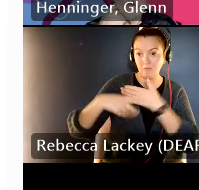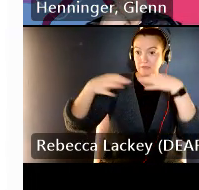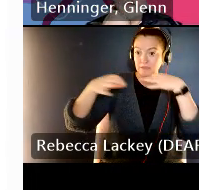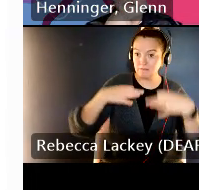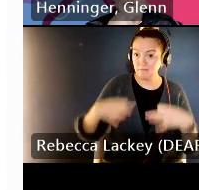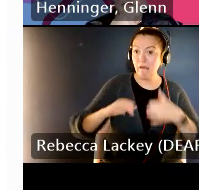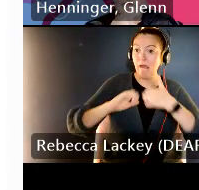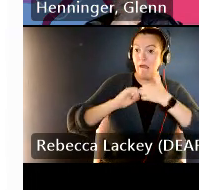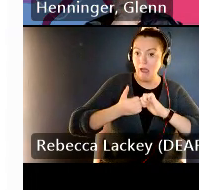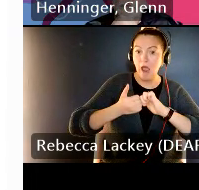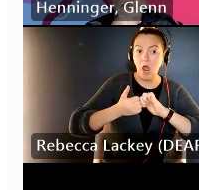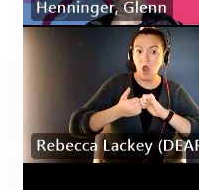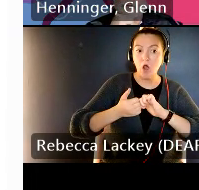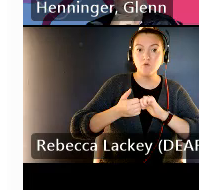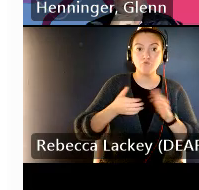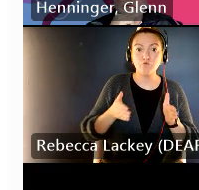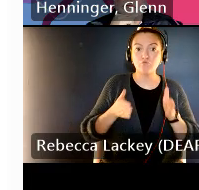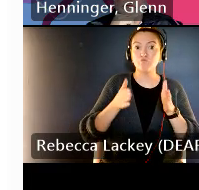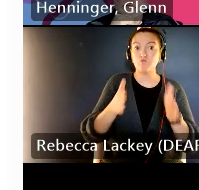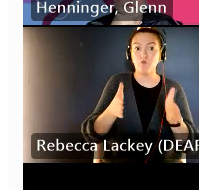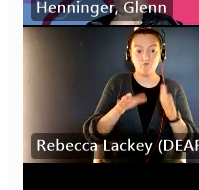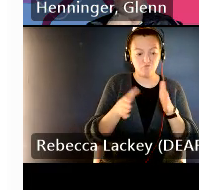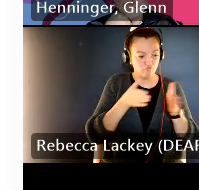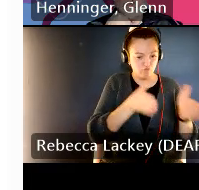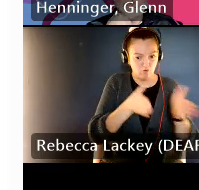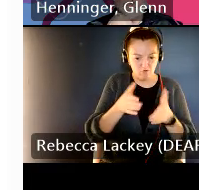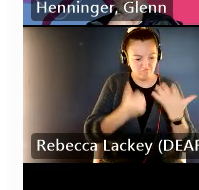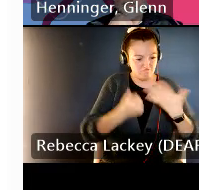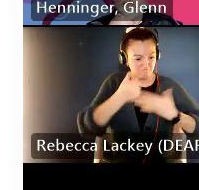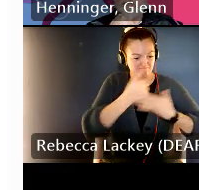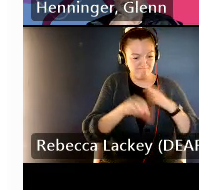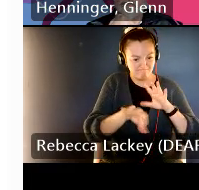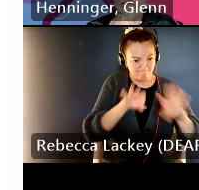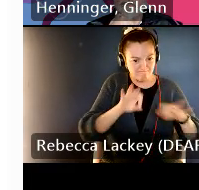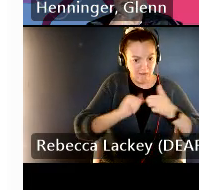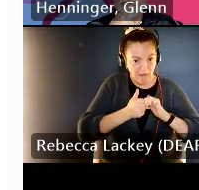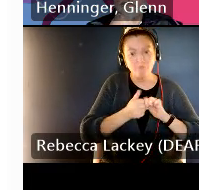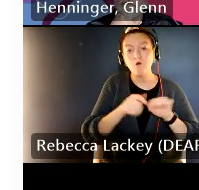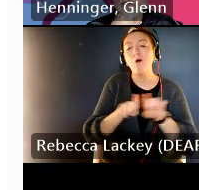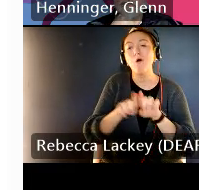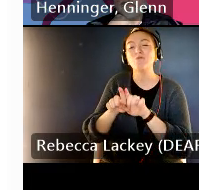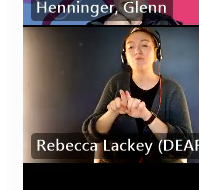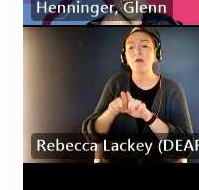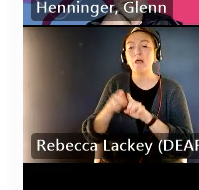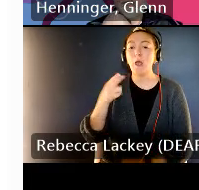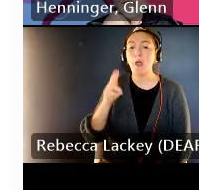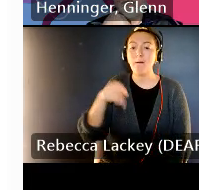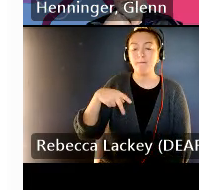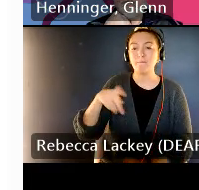were prioritized and I'll briefly explain the speed hump design we're proposing for this project.